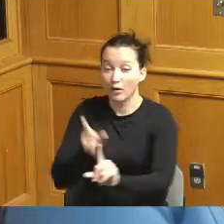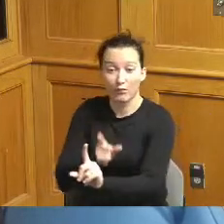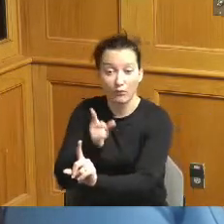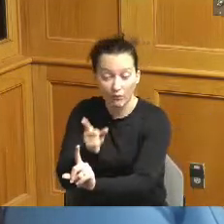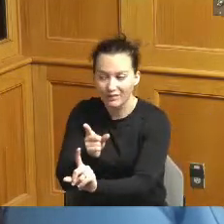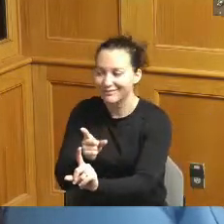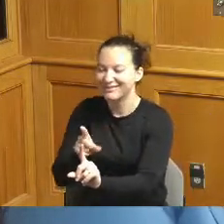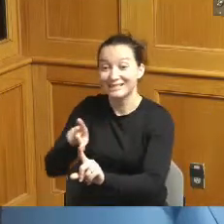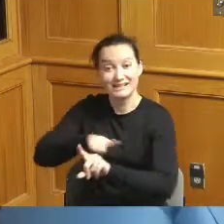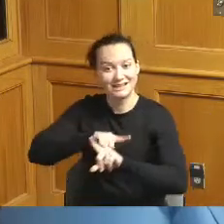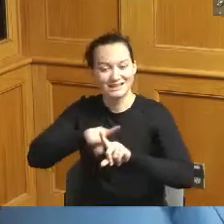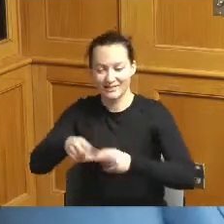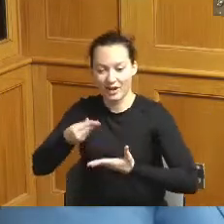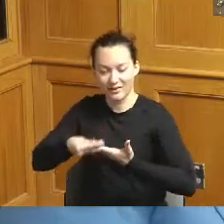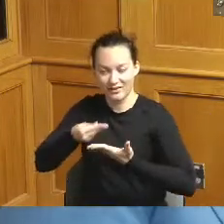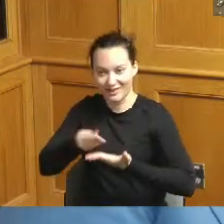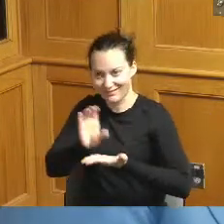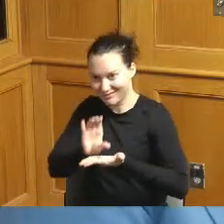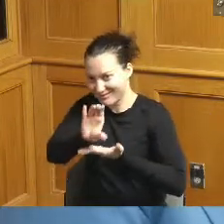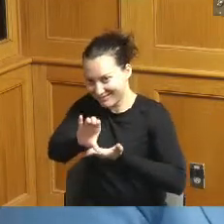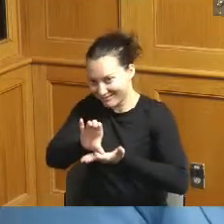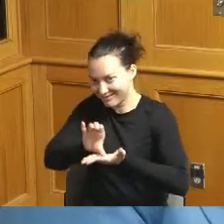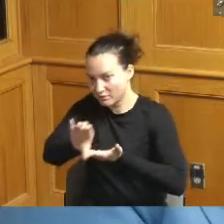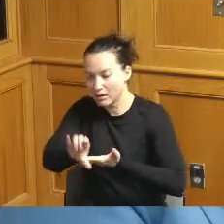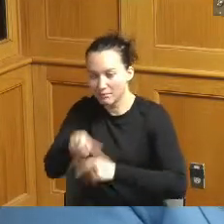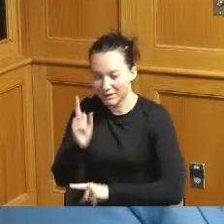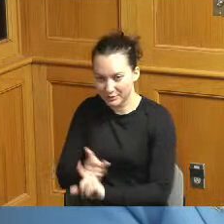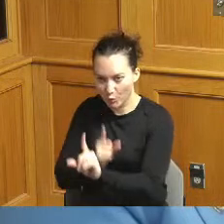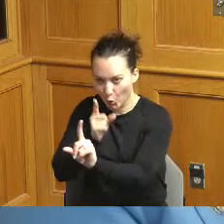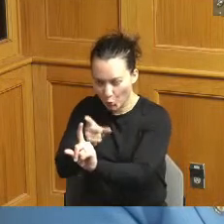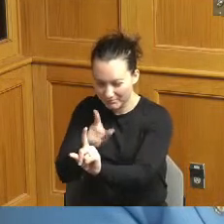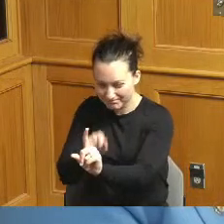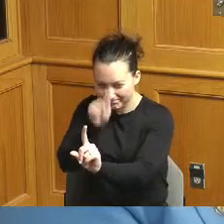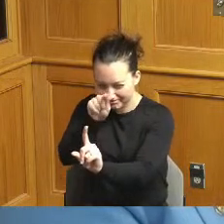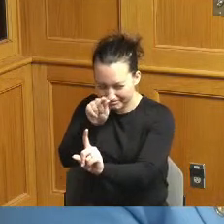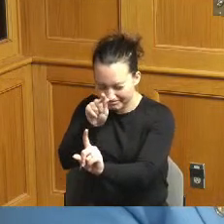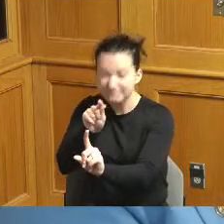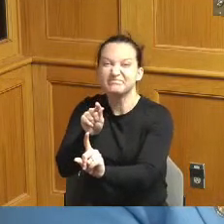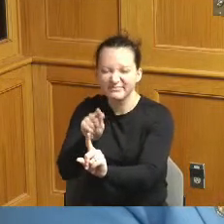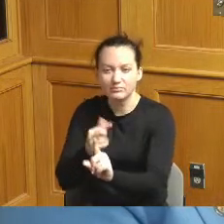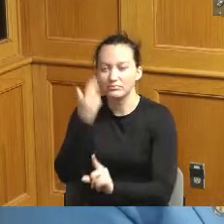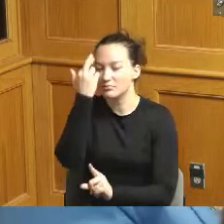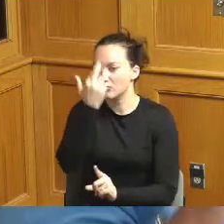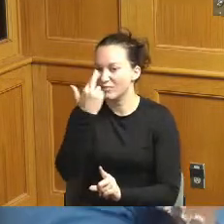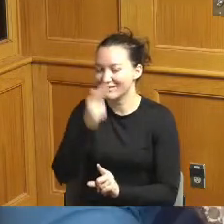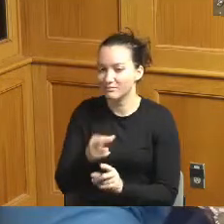different ways we're funding it but here's the direction that we want to go because of the safety